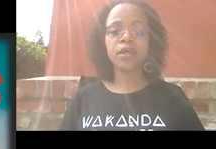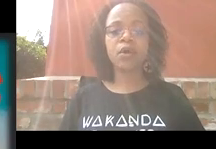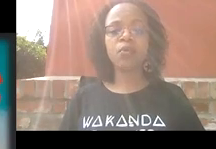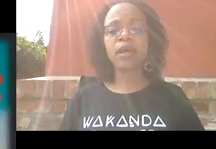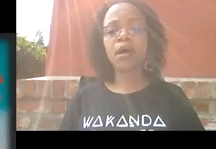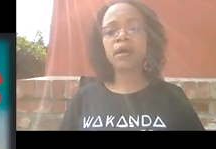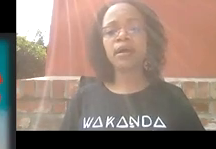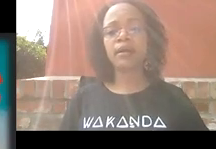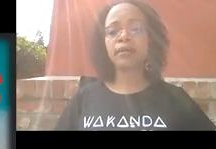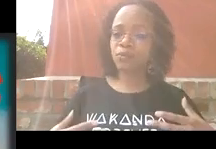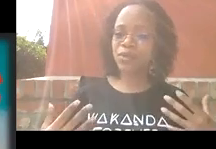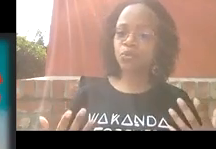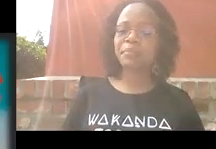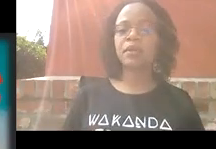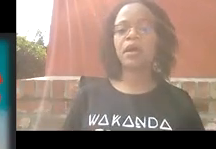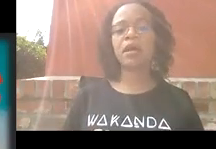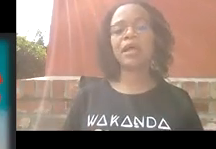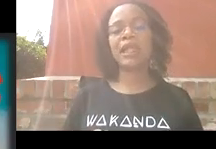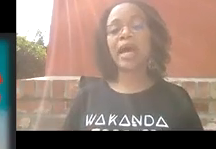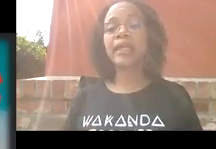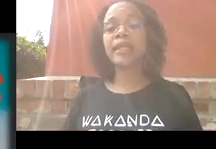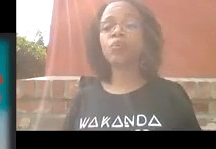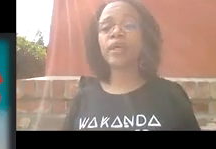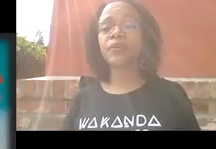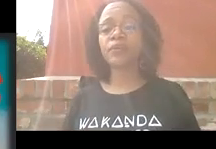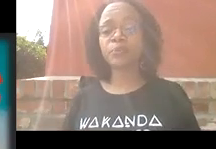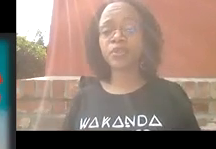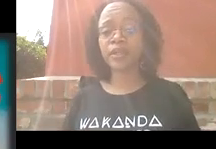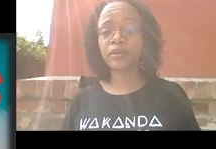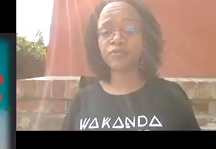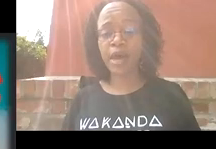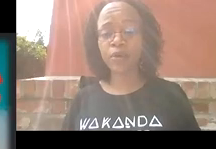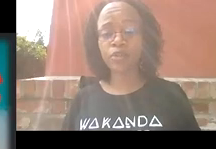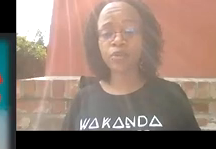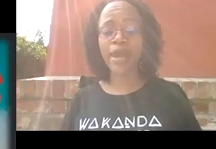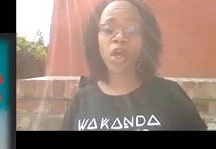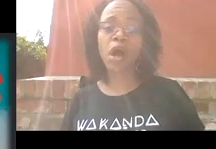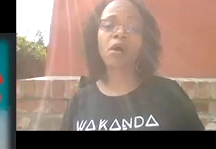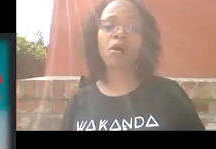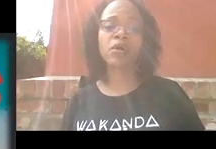So we are, through this webinar, aligning with this particular value and call